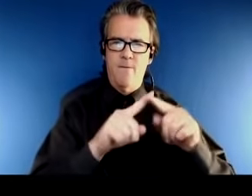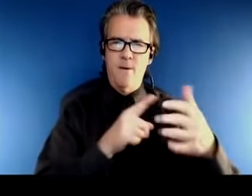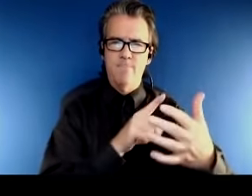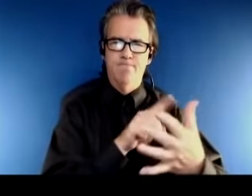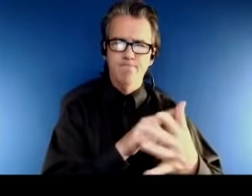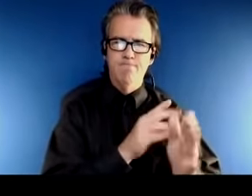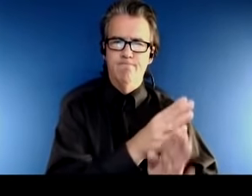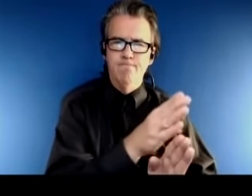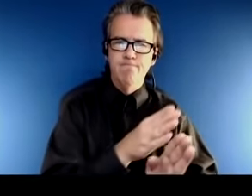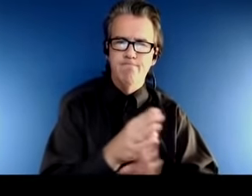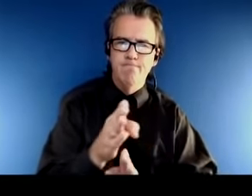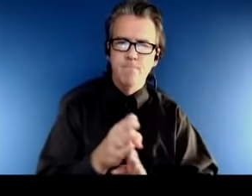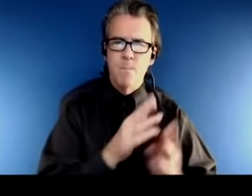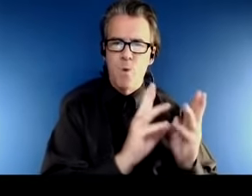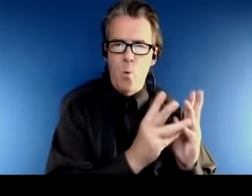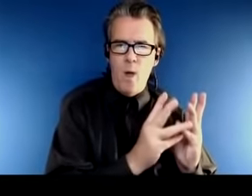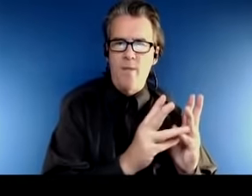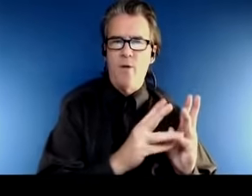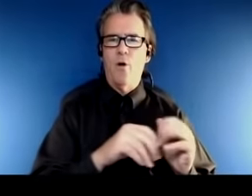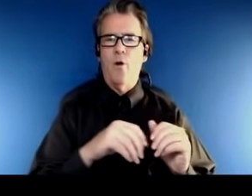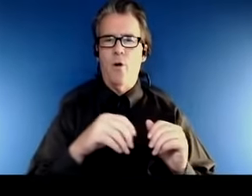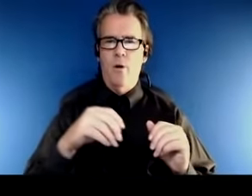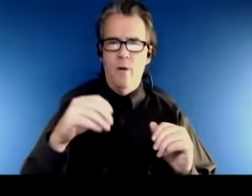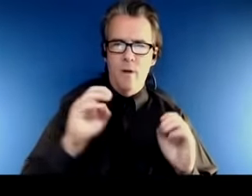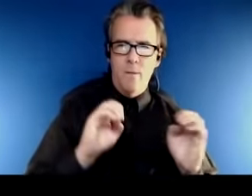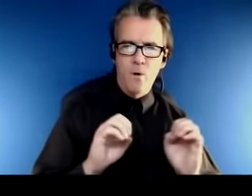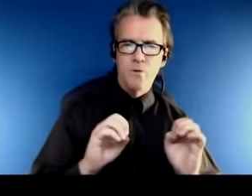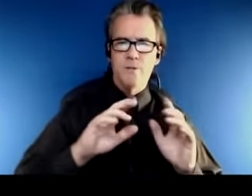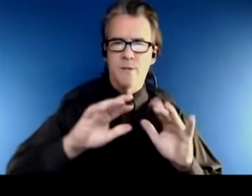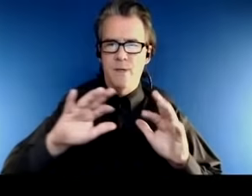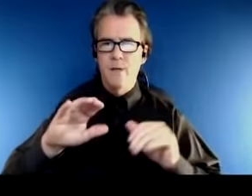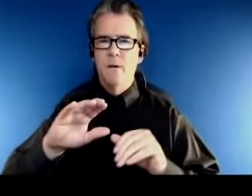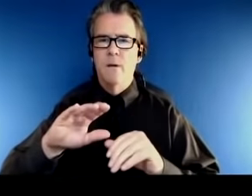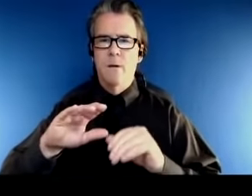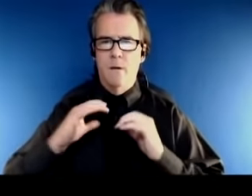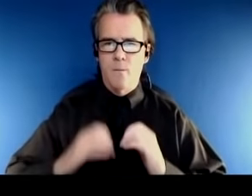OK, at this time, let's go down to the southern part of our service area, and we'd like